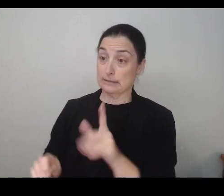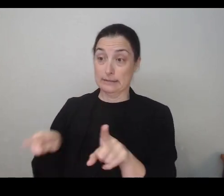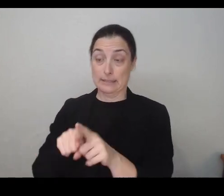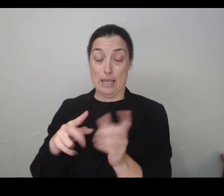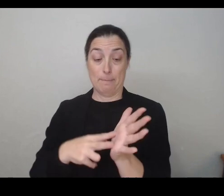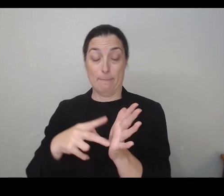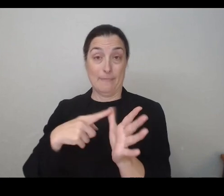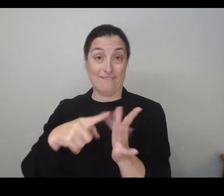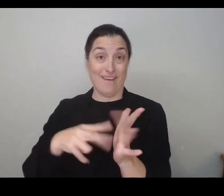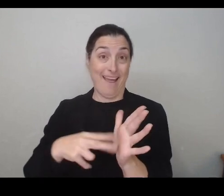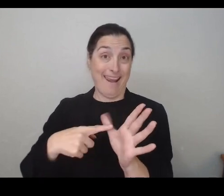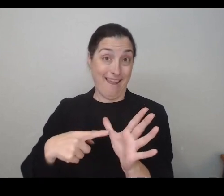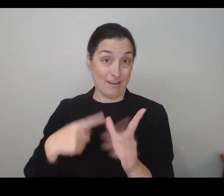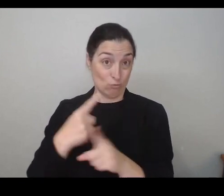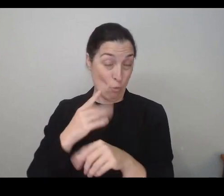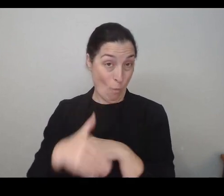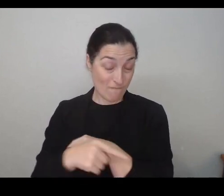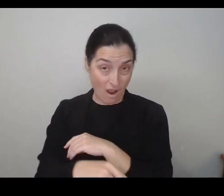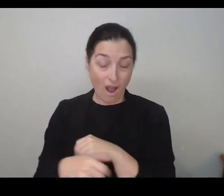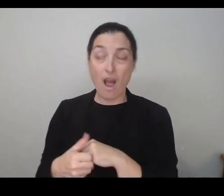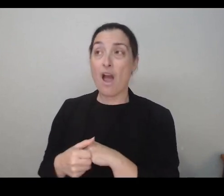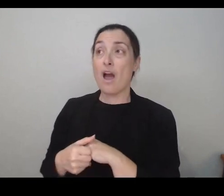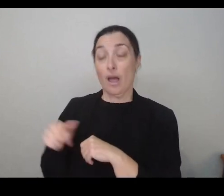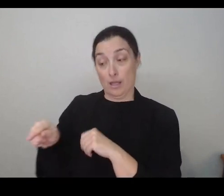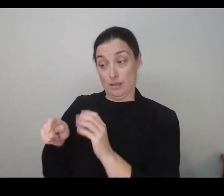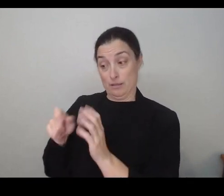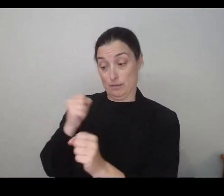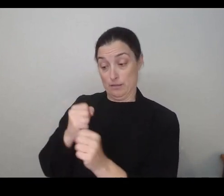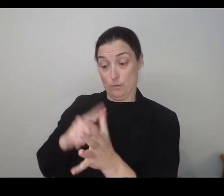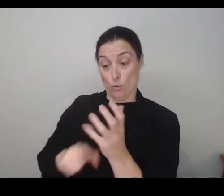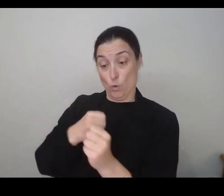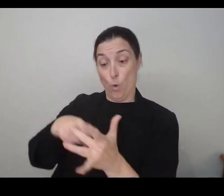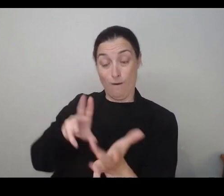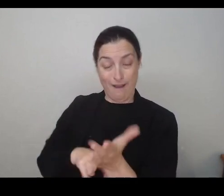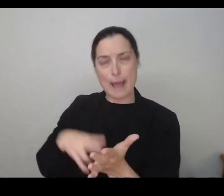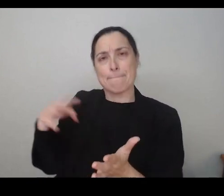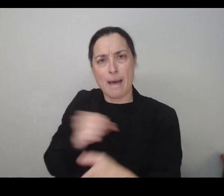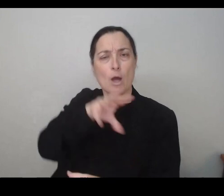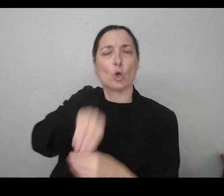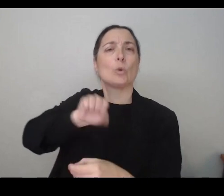So you cannot speak of Gauguin without considering what he wrote or just considering it